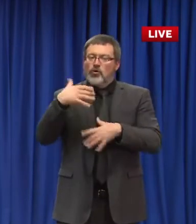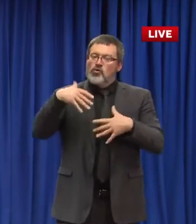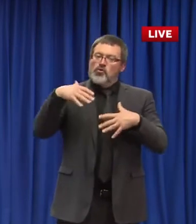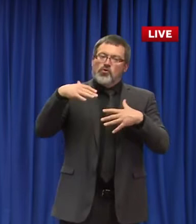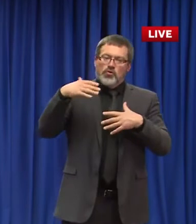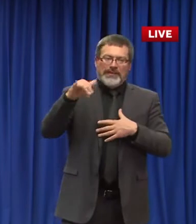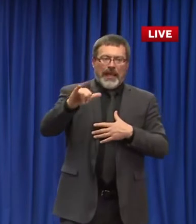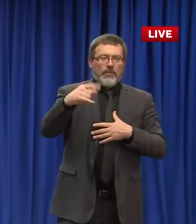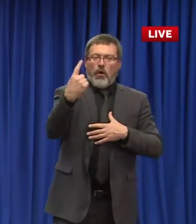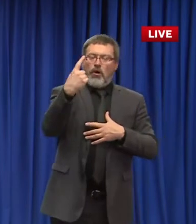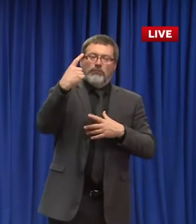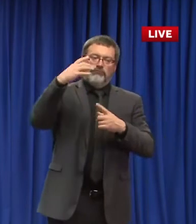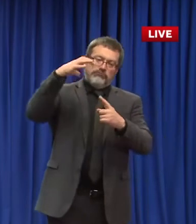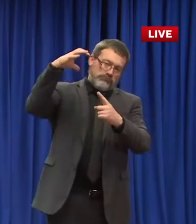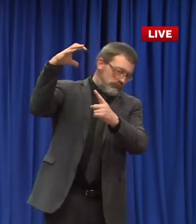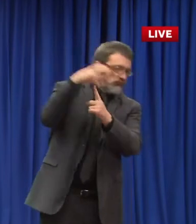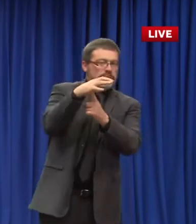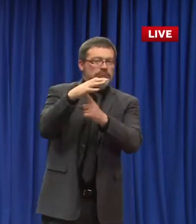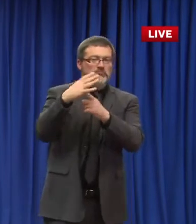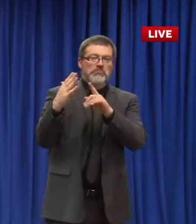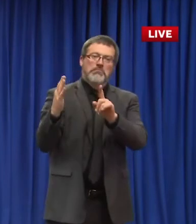WE KNOW THAT’S ONE OF OUR BIG AREAS.